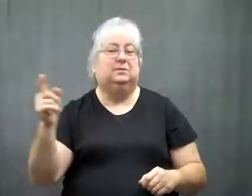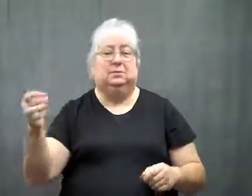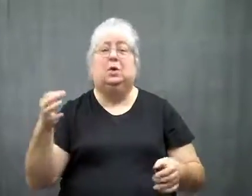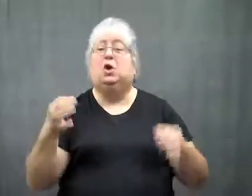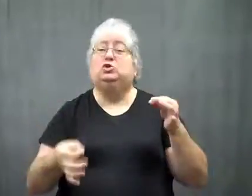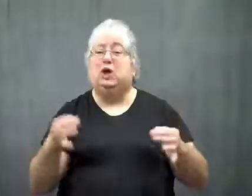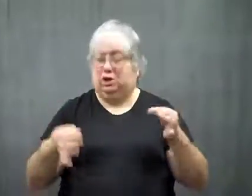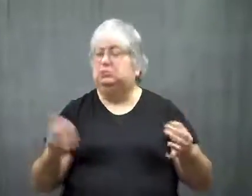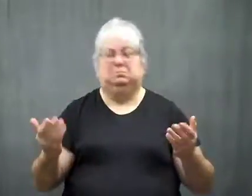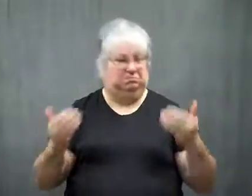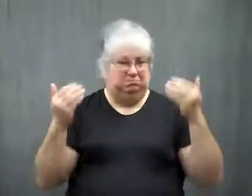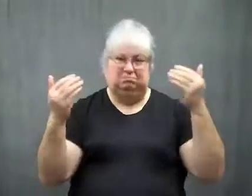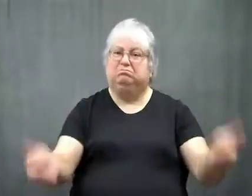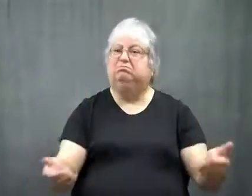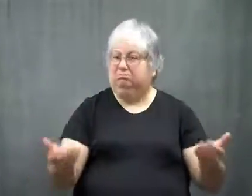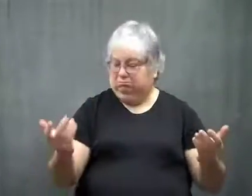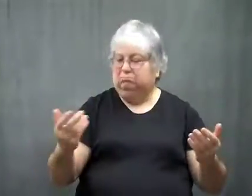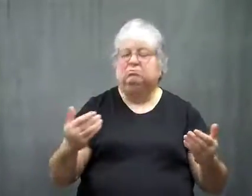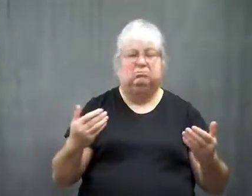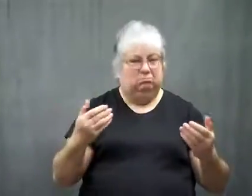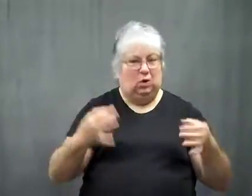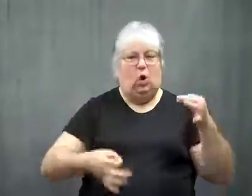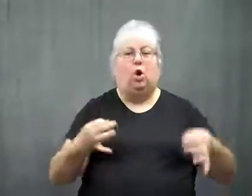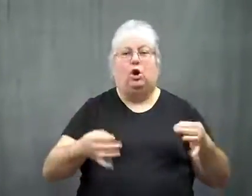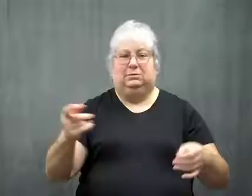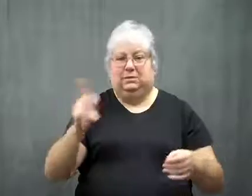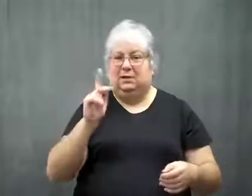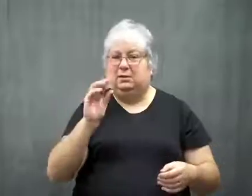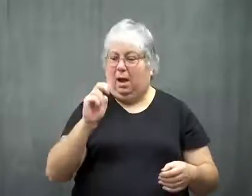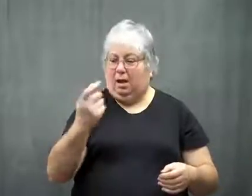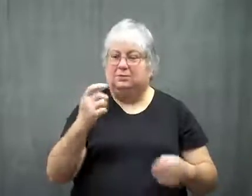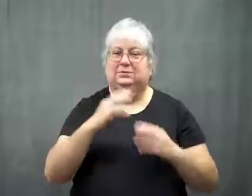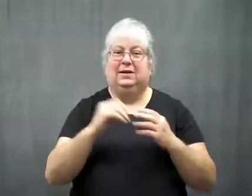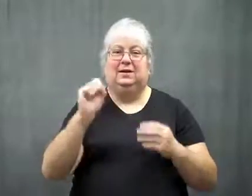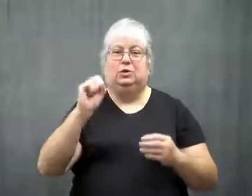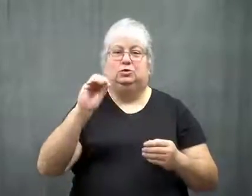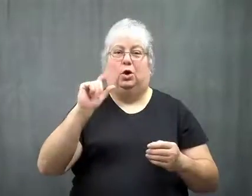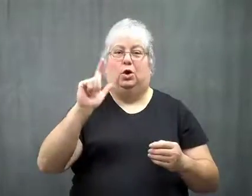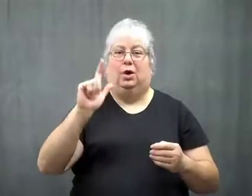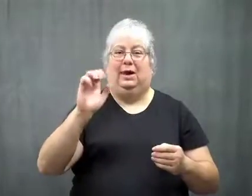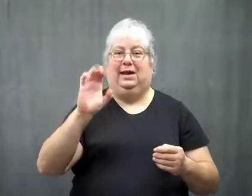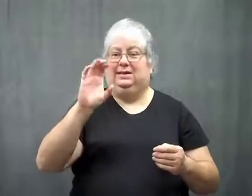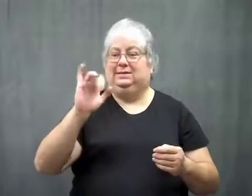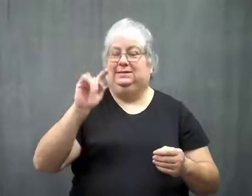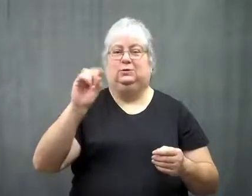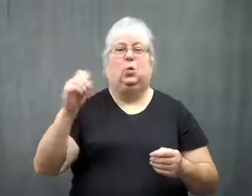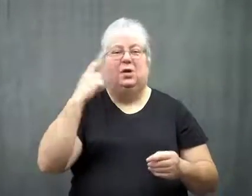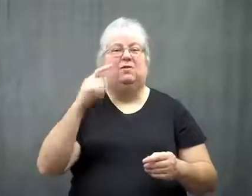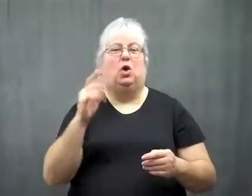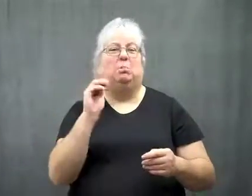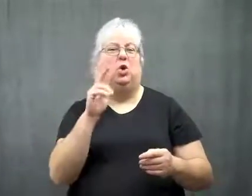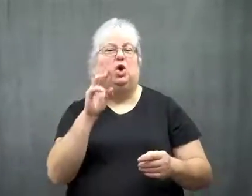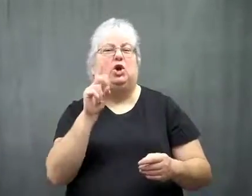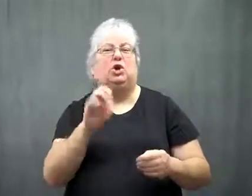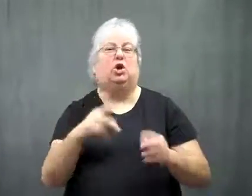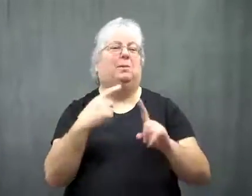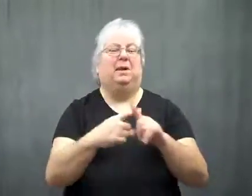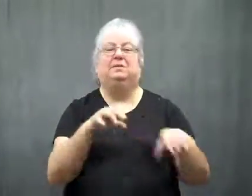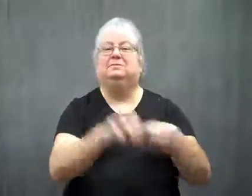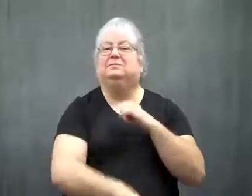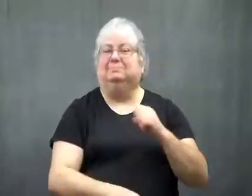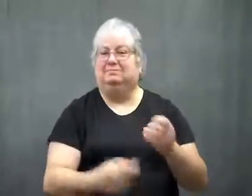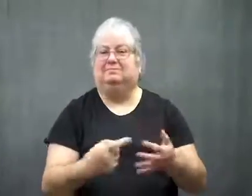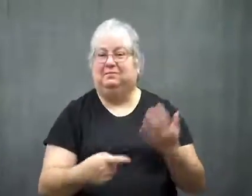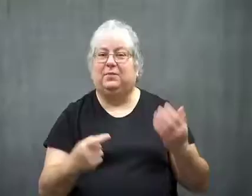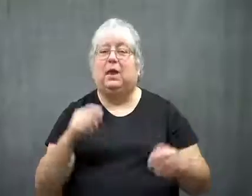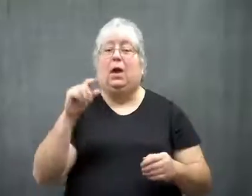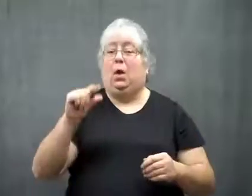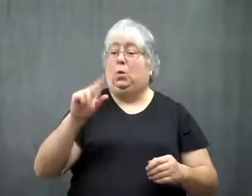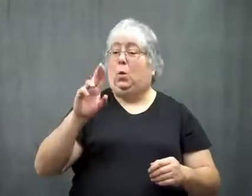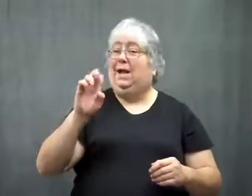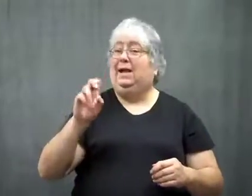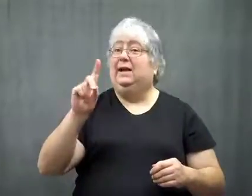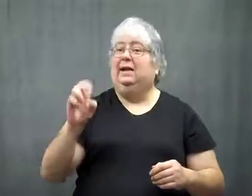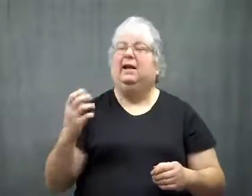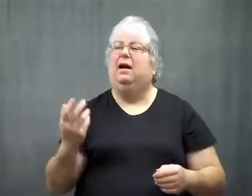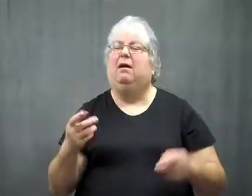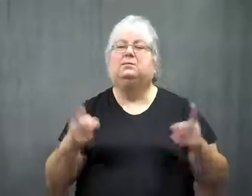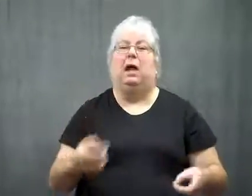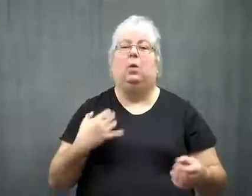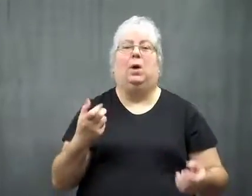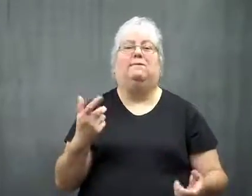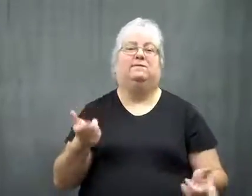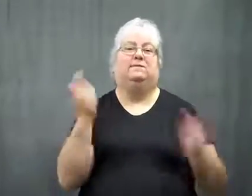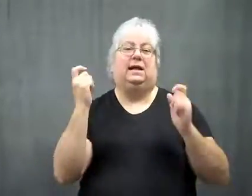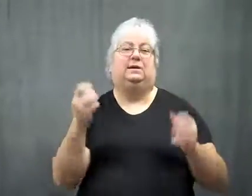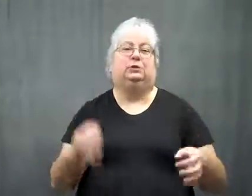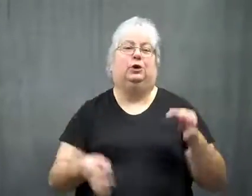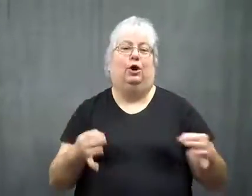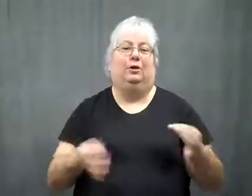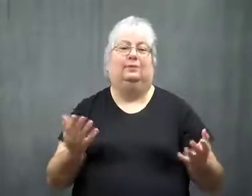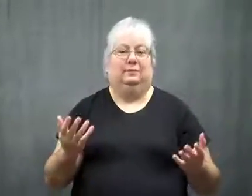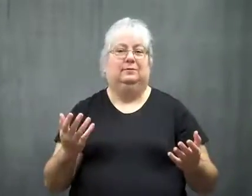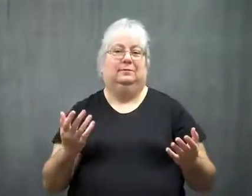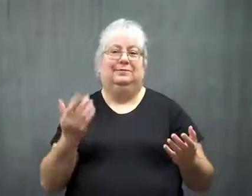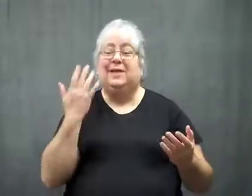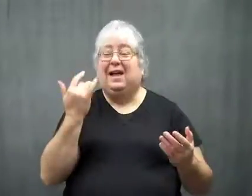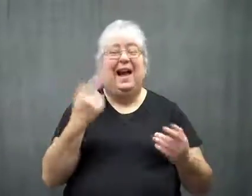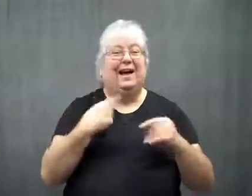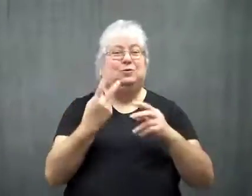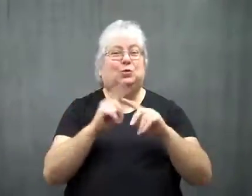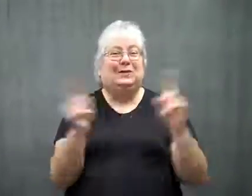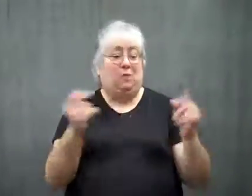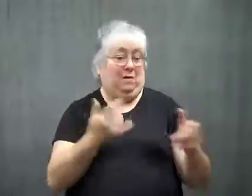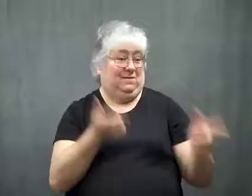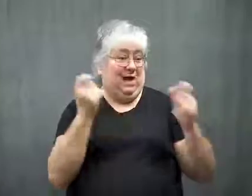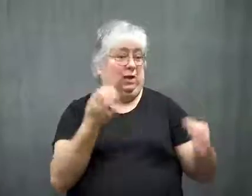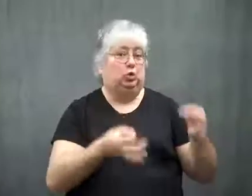the judge bound Knox and Sollecito over for trial on charges of murder and rape.